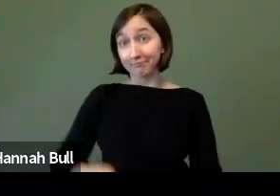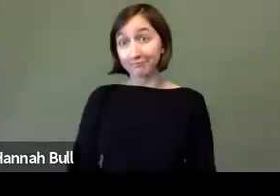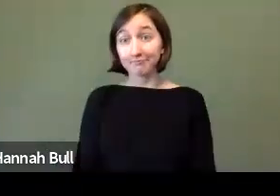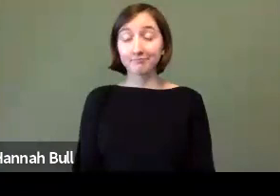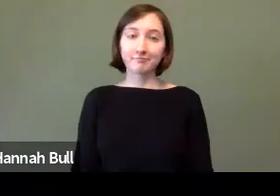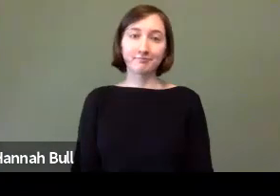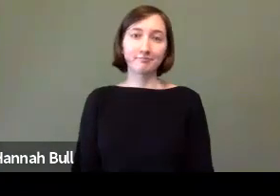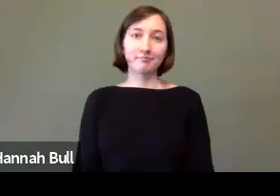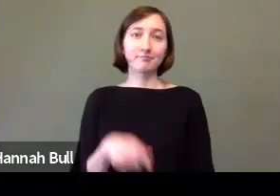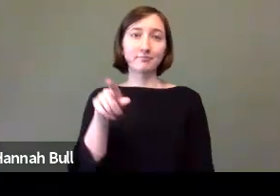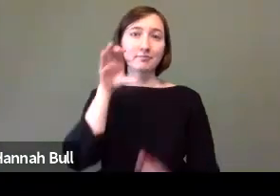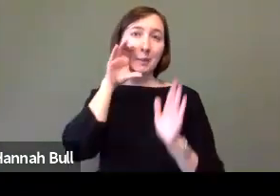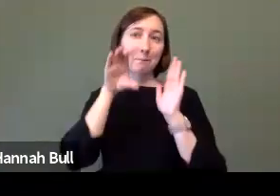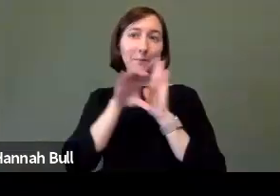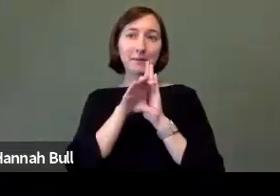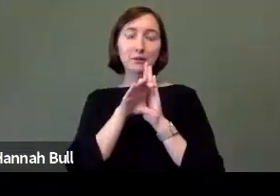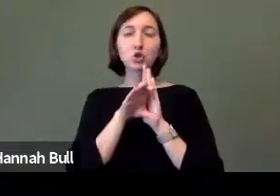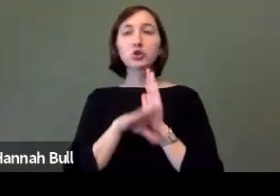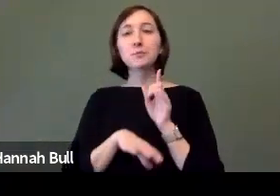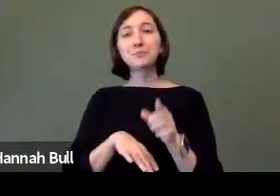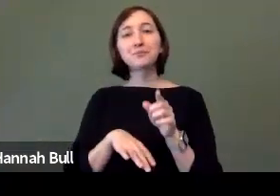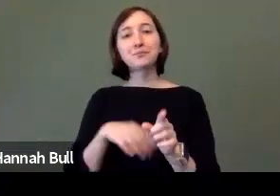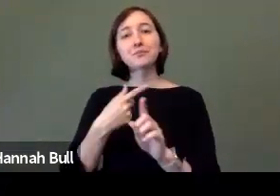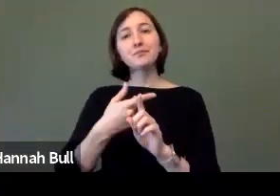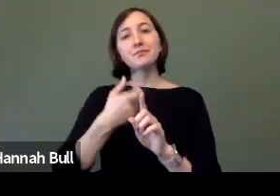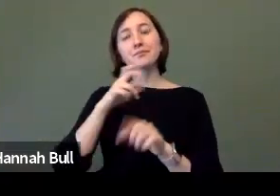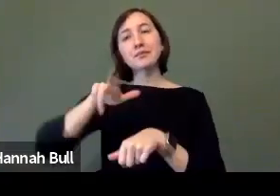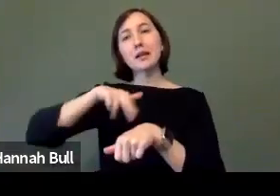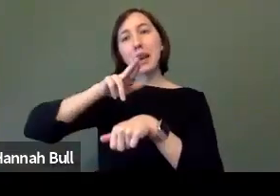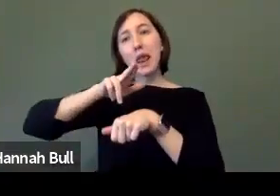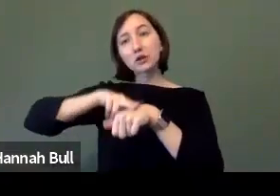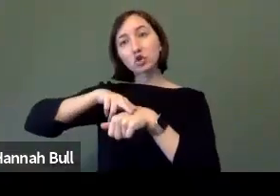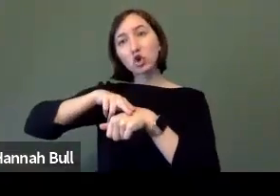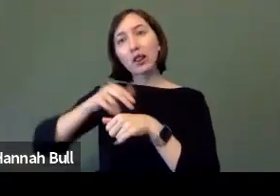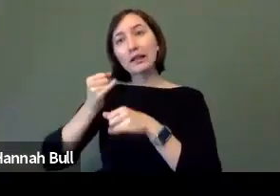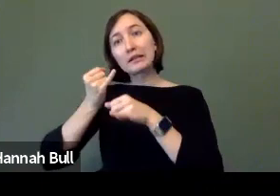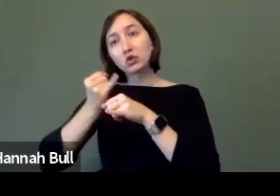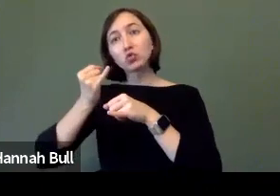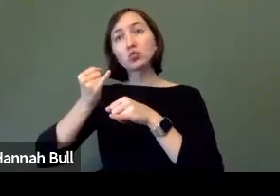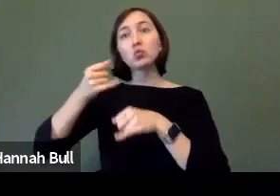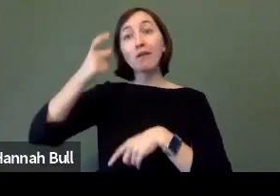This is from the national institute of mental health. This is reinforcing some of these items.